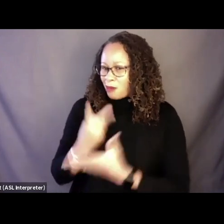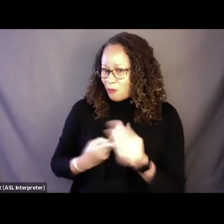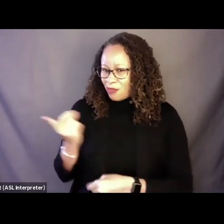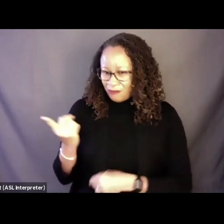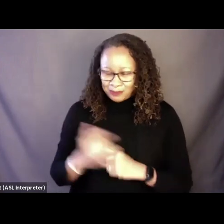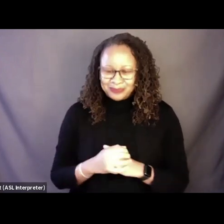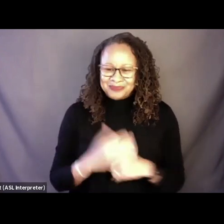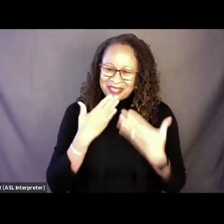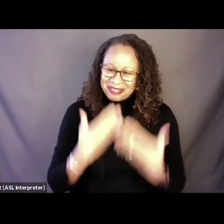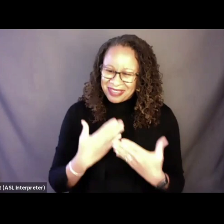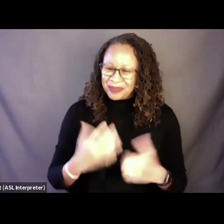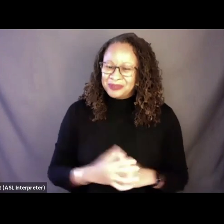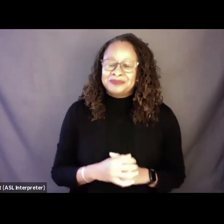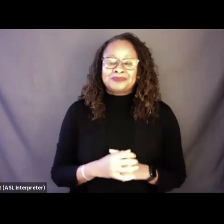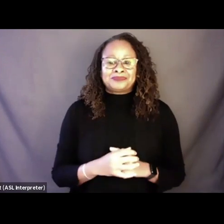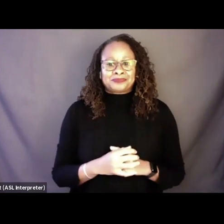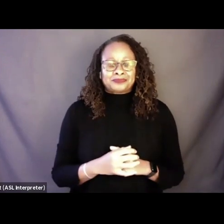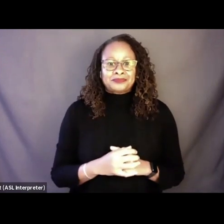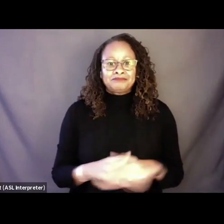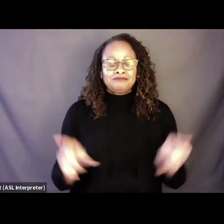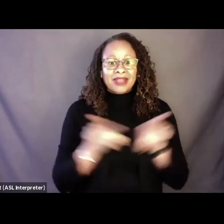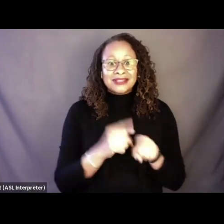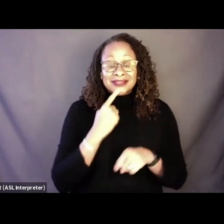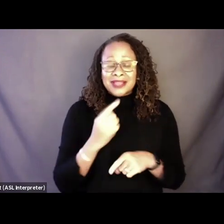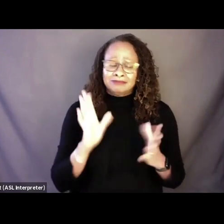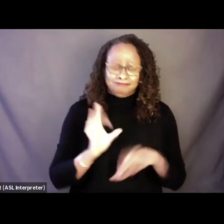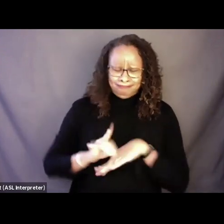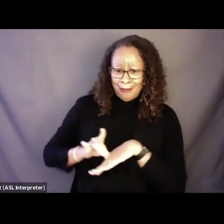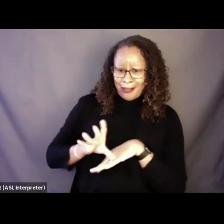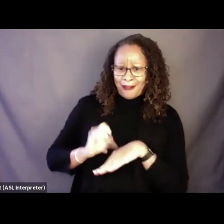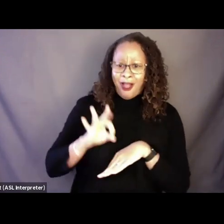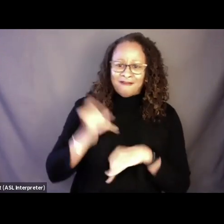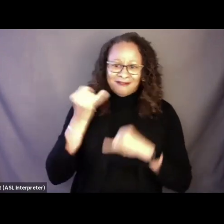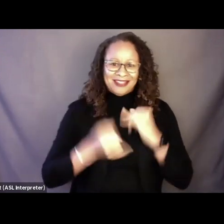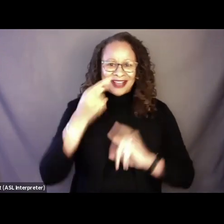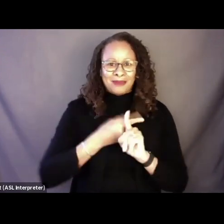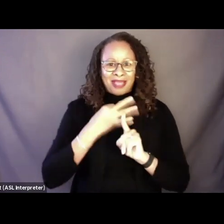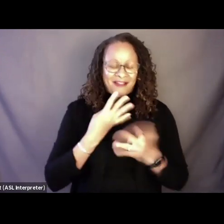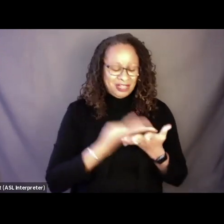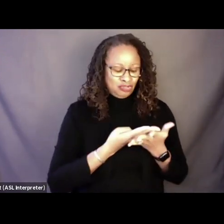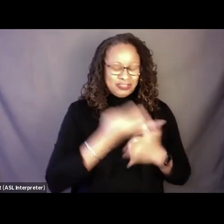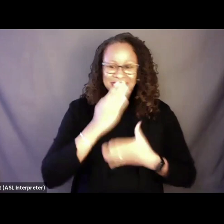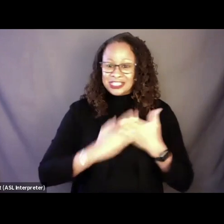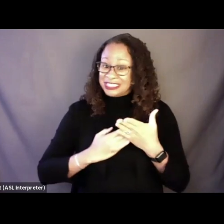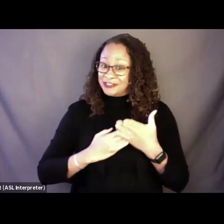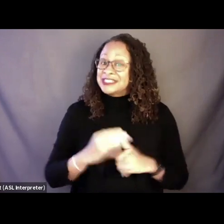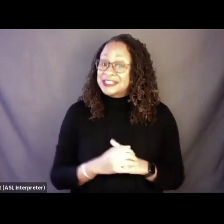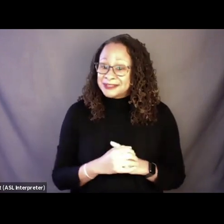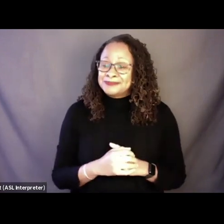So thank you. As I said, we're kicking off our final month of the IDA Screening Series.